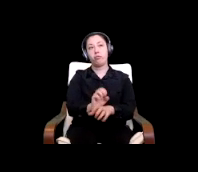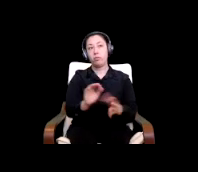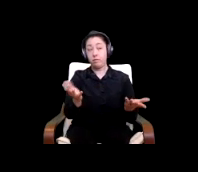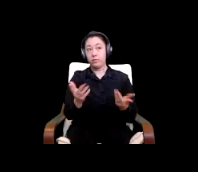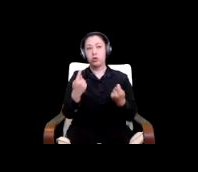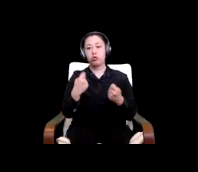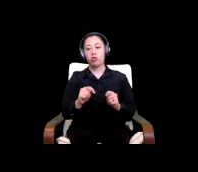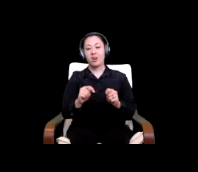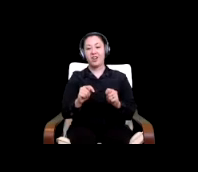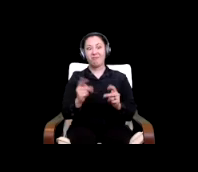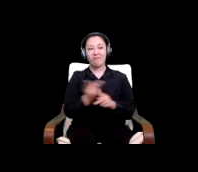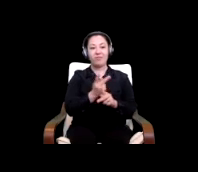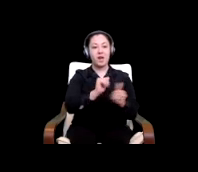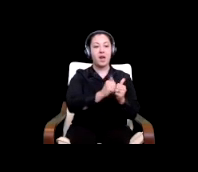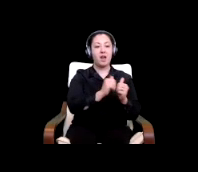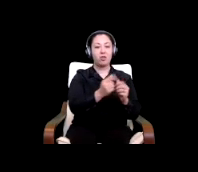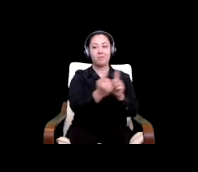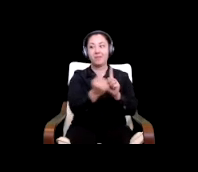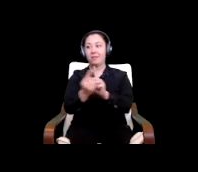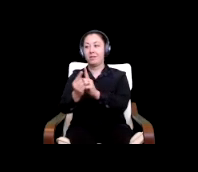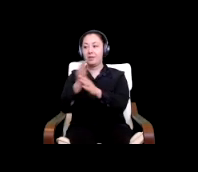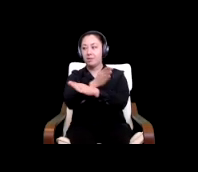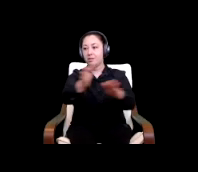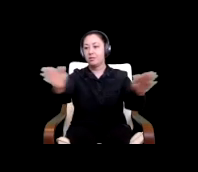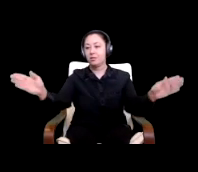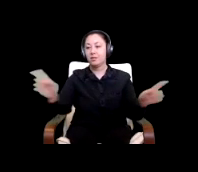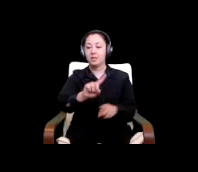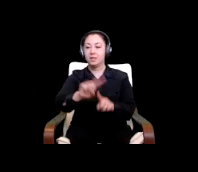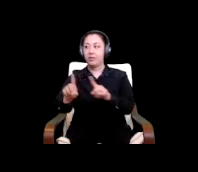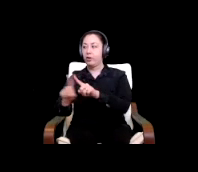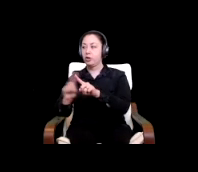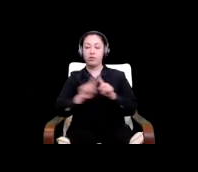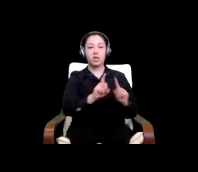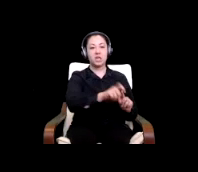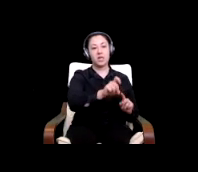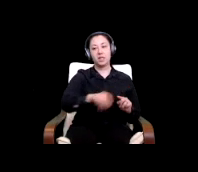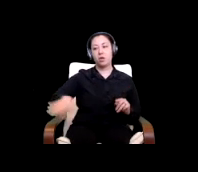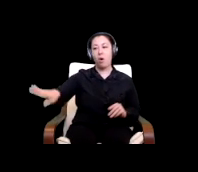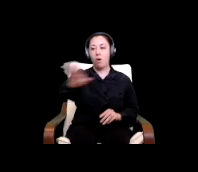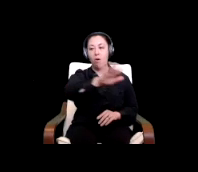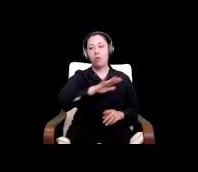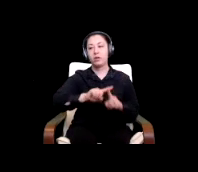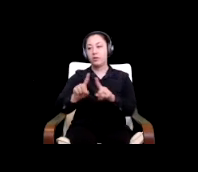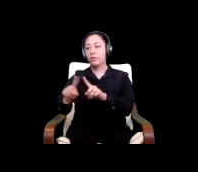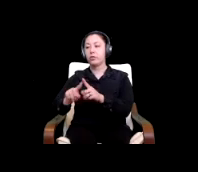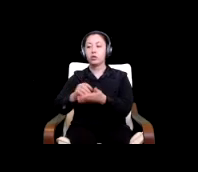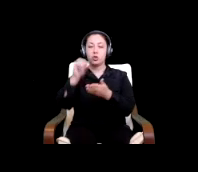all of the needs of these students. So these are meant to get the ball rolling and